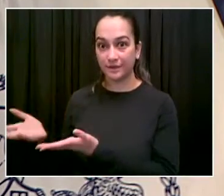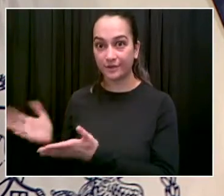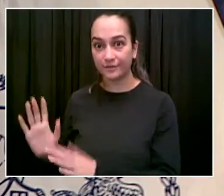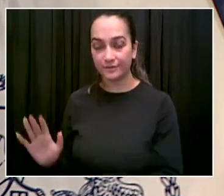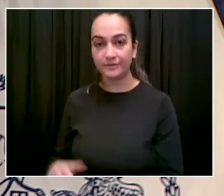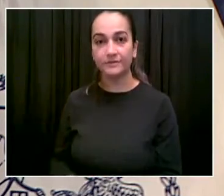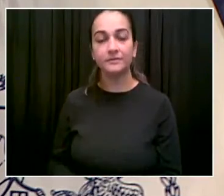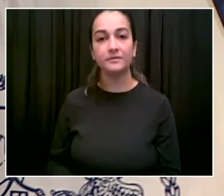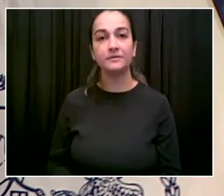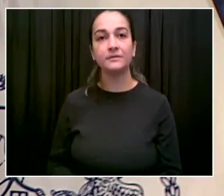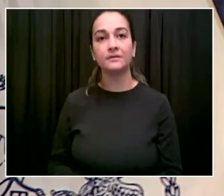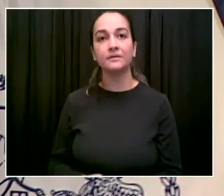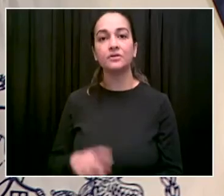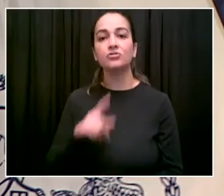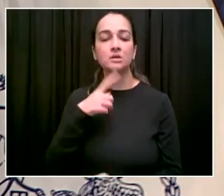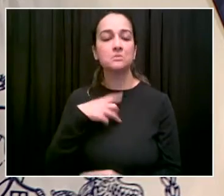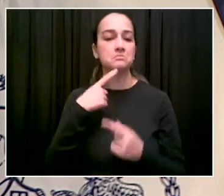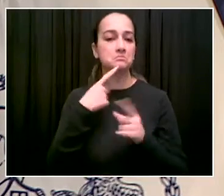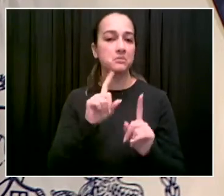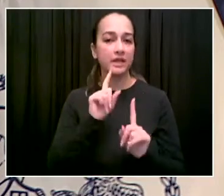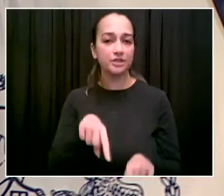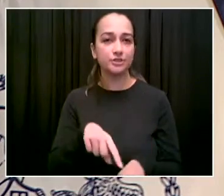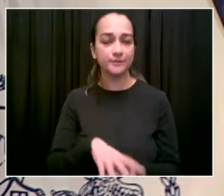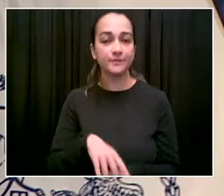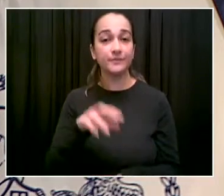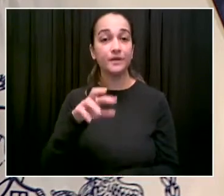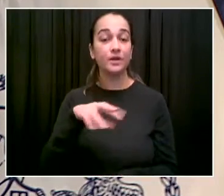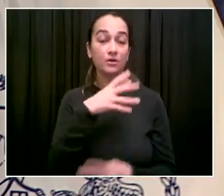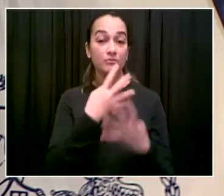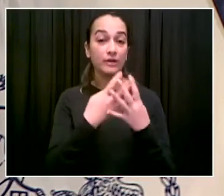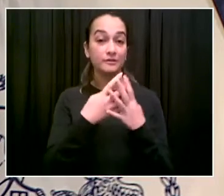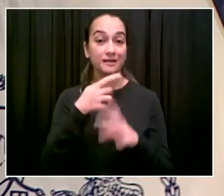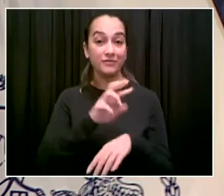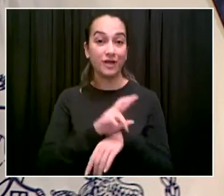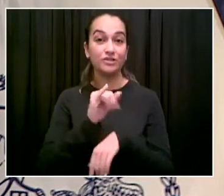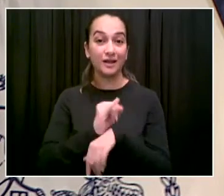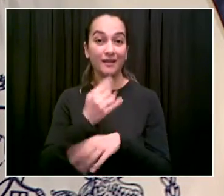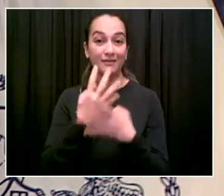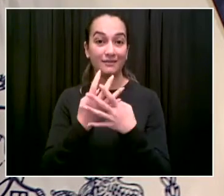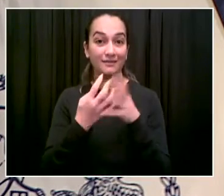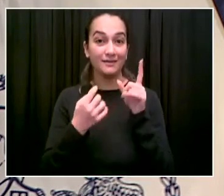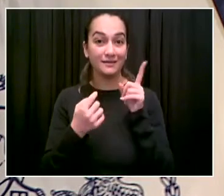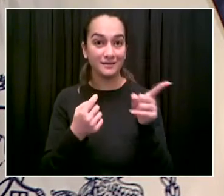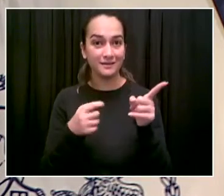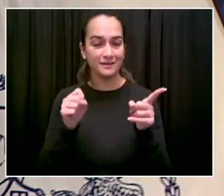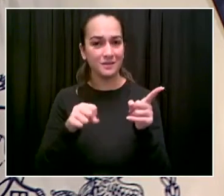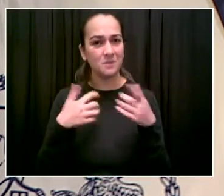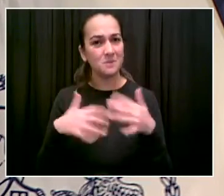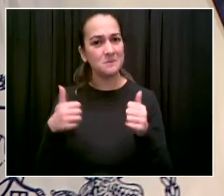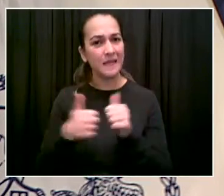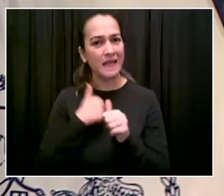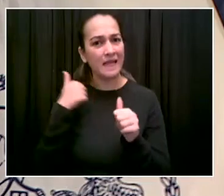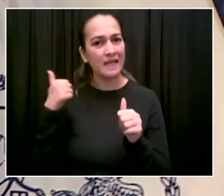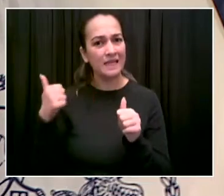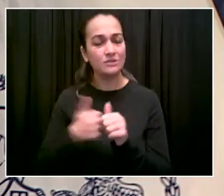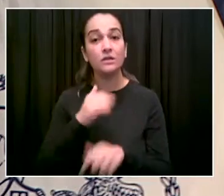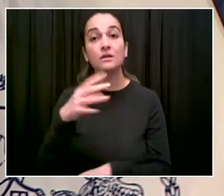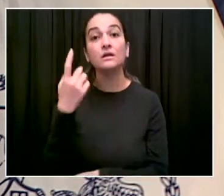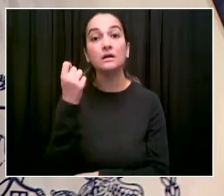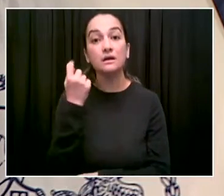OKAY, I WILL SPEAK TO THA. T I OTG A FLAVOR FOR WHERE LISA